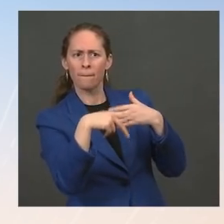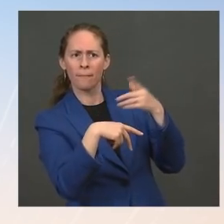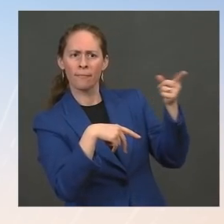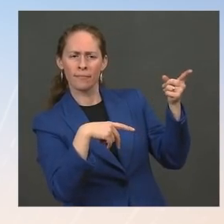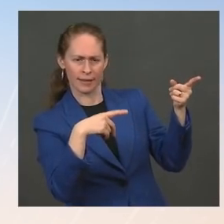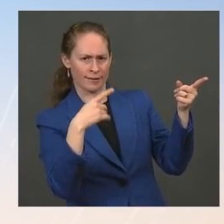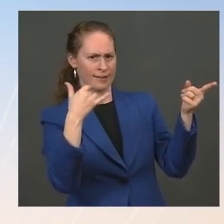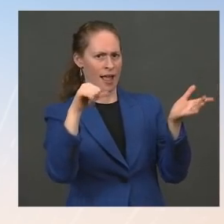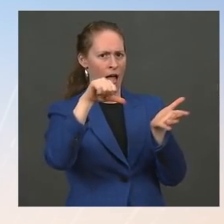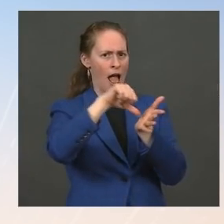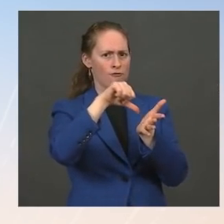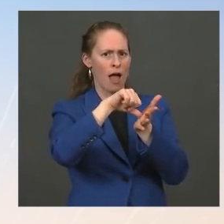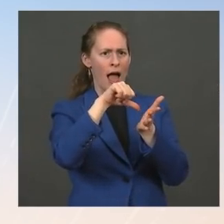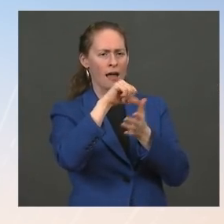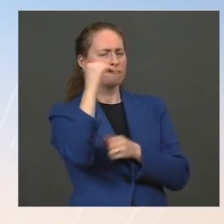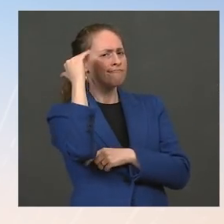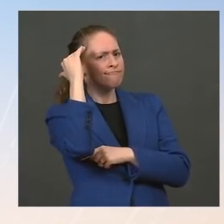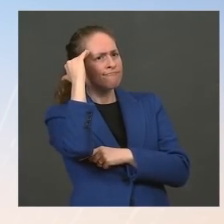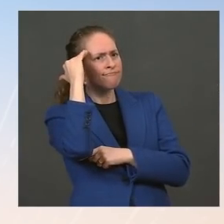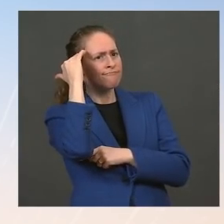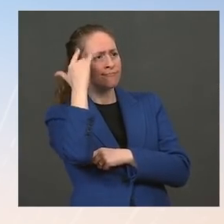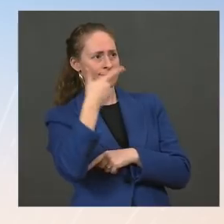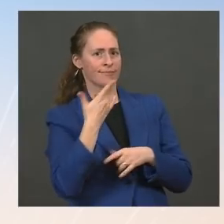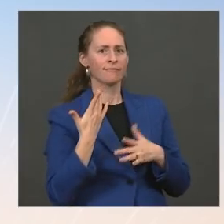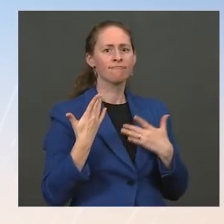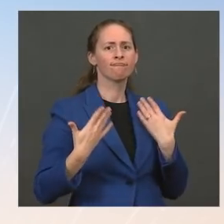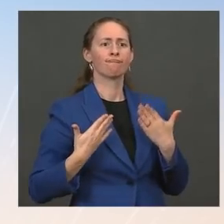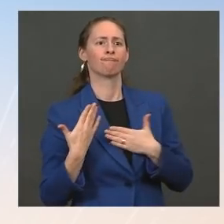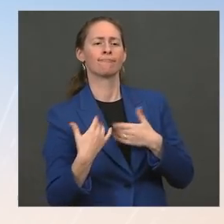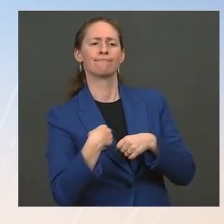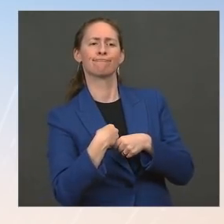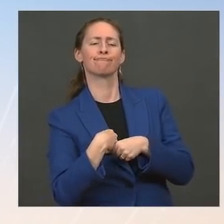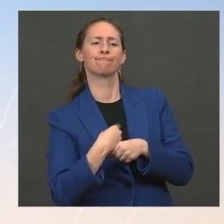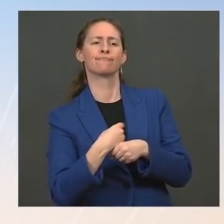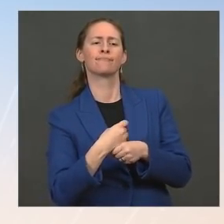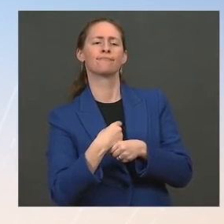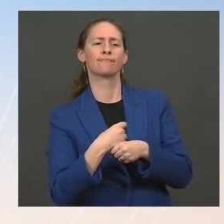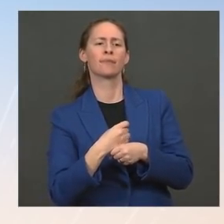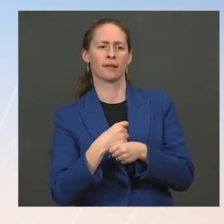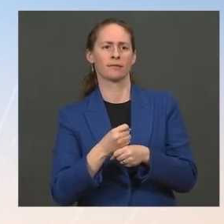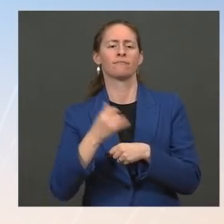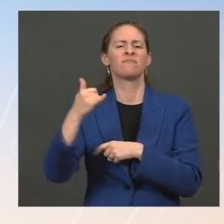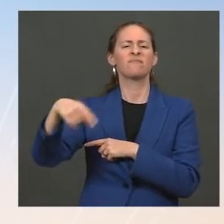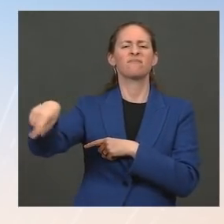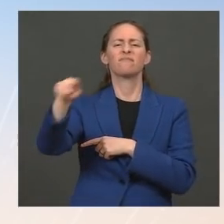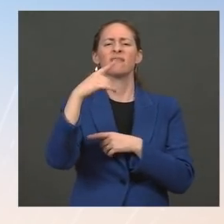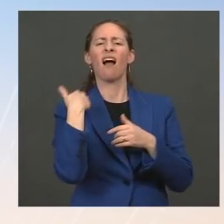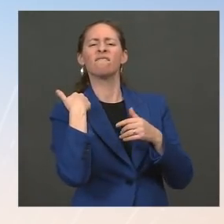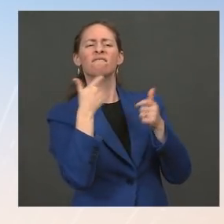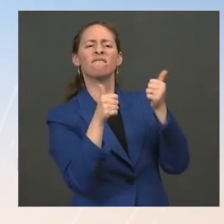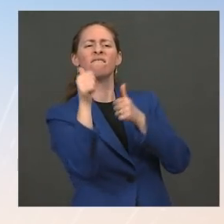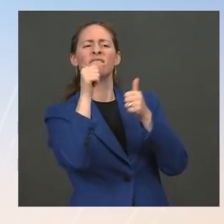Rob Malley is obviously the lead negotiator. We're working with our European partners in lockstep. And of course, we are going to continue to press